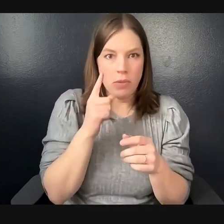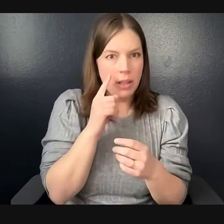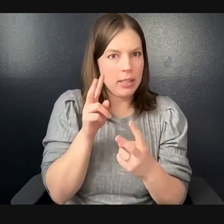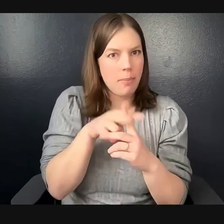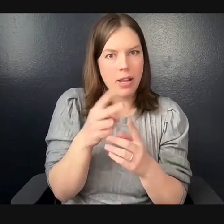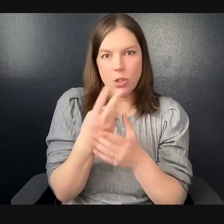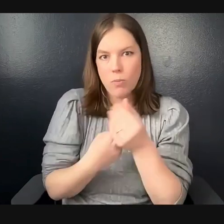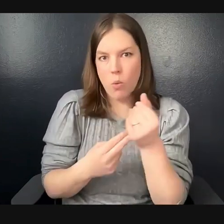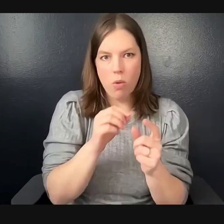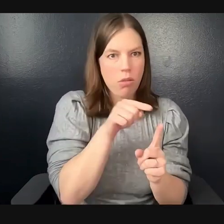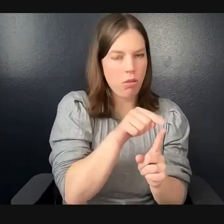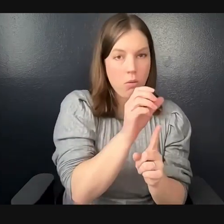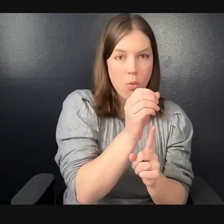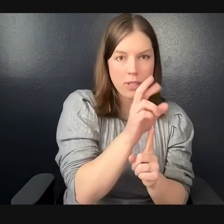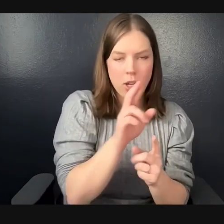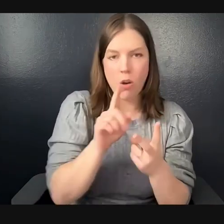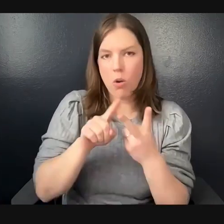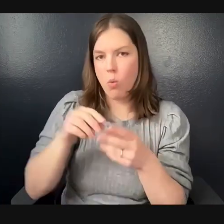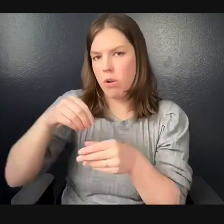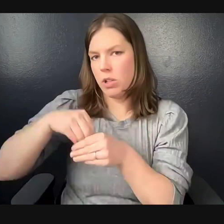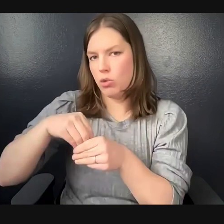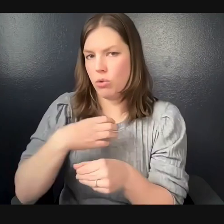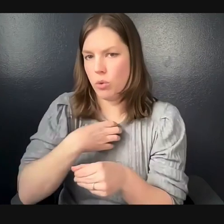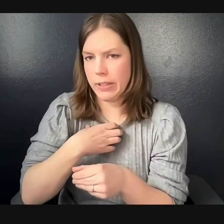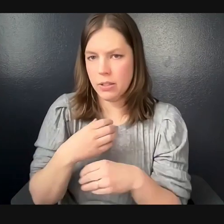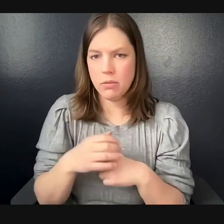This could include that you didn't receive an accommodation at all.